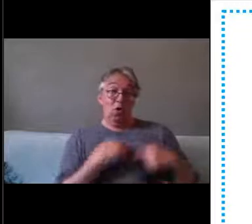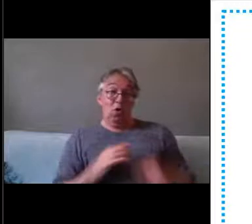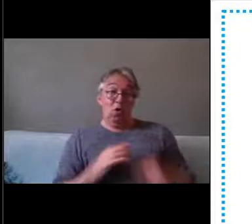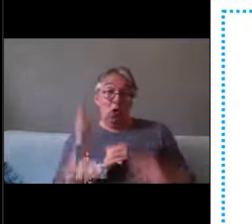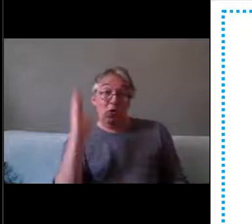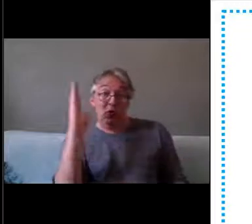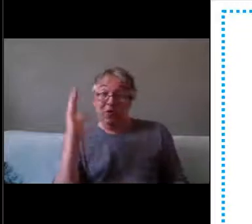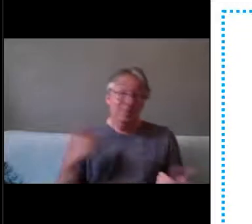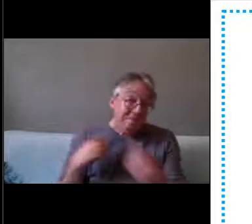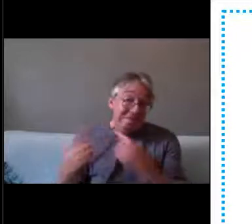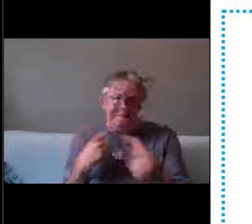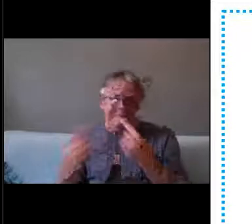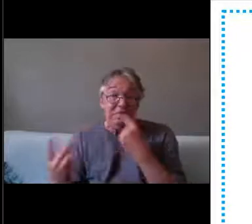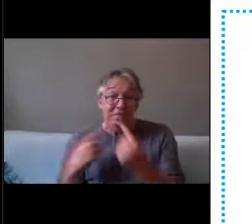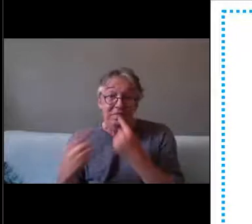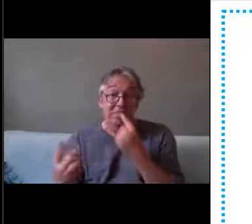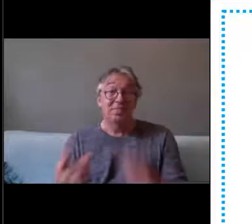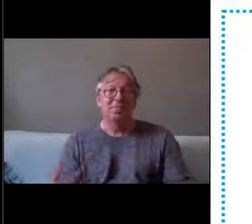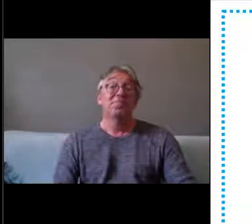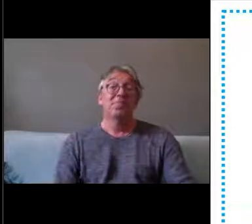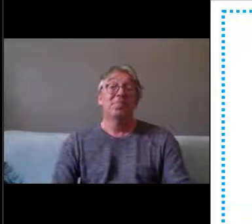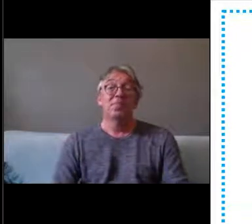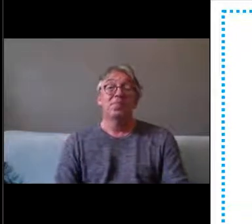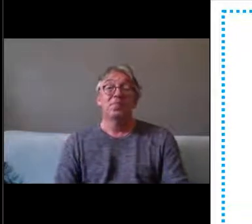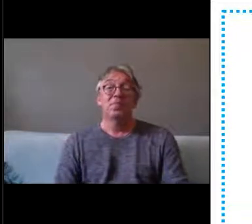And what we thought was, more difficult for the volunteers